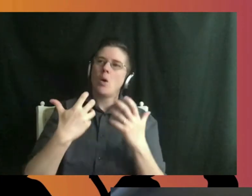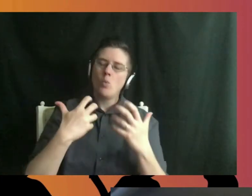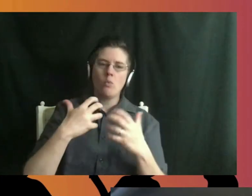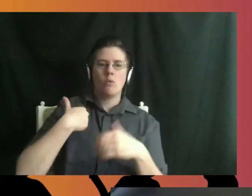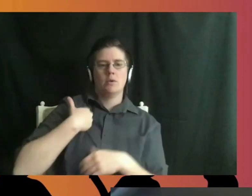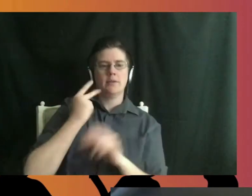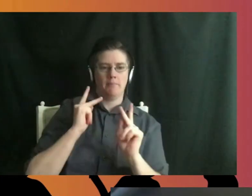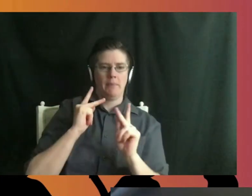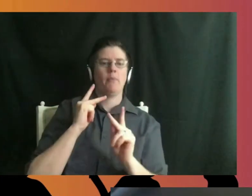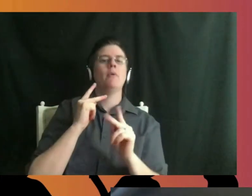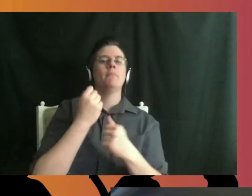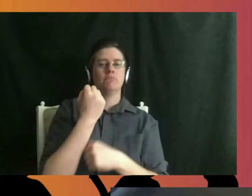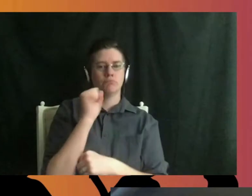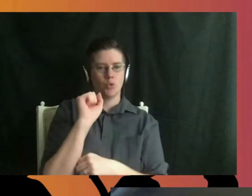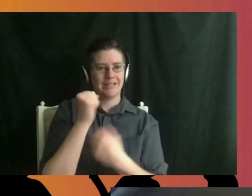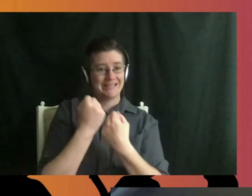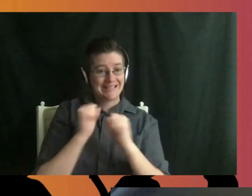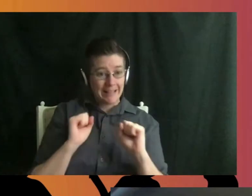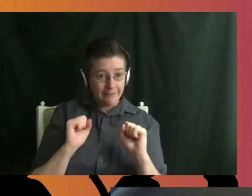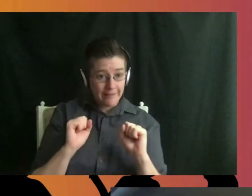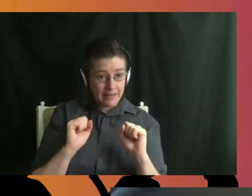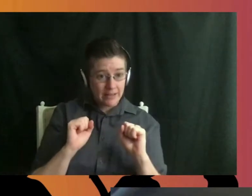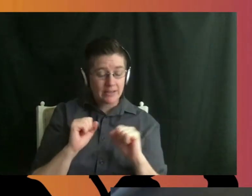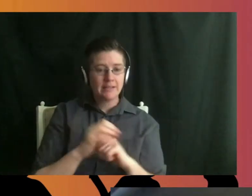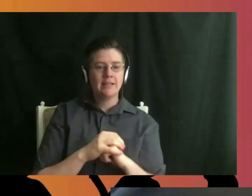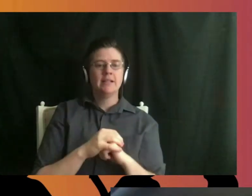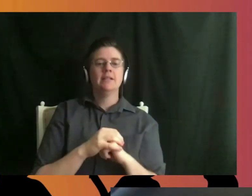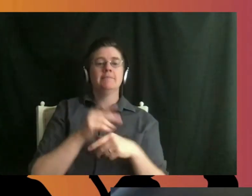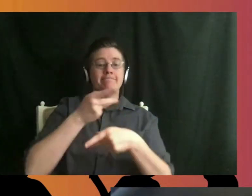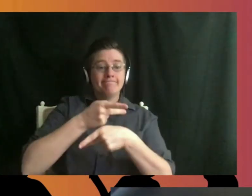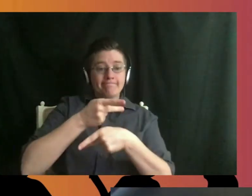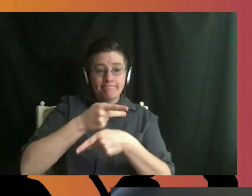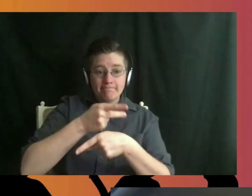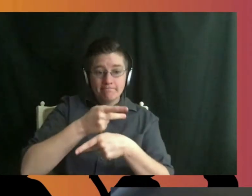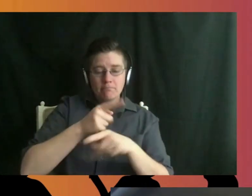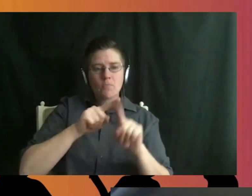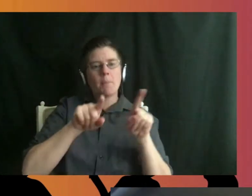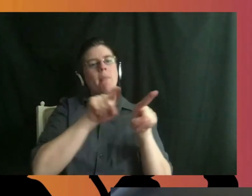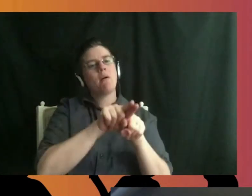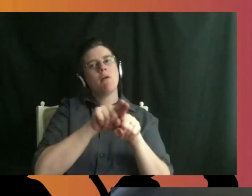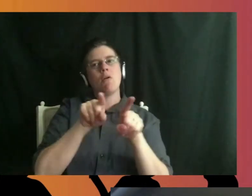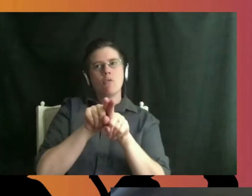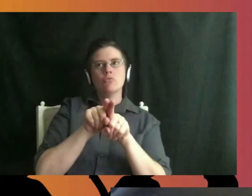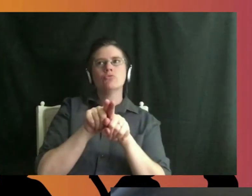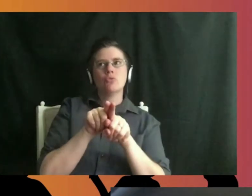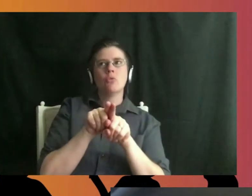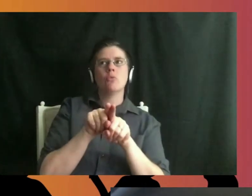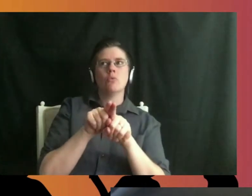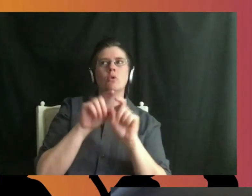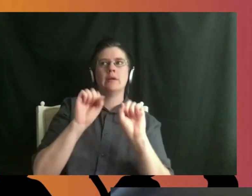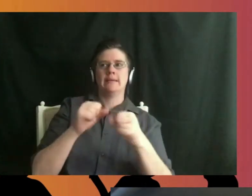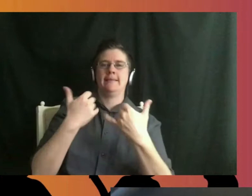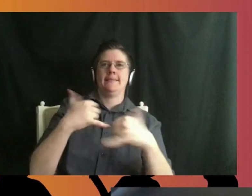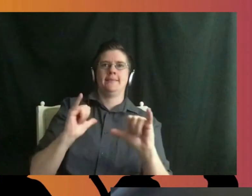safely but also be in a position to where they can still utilize their first amendment rights